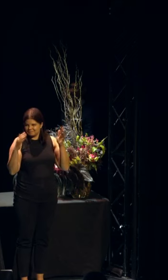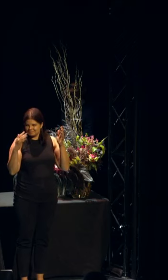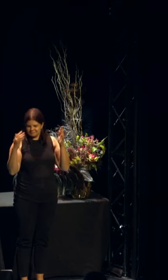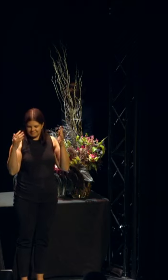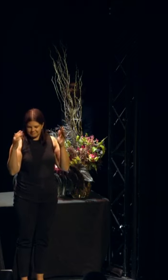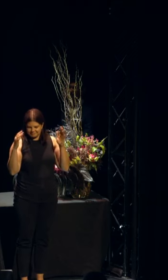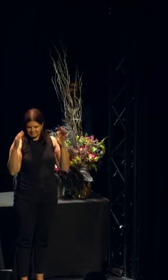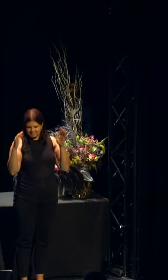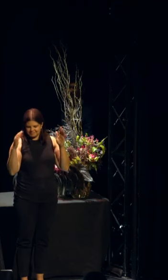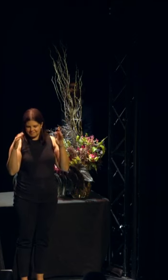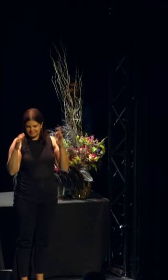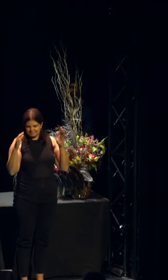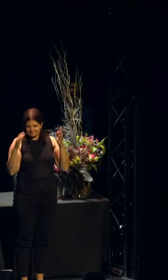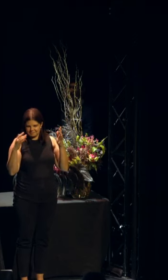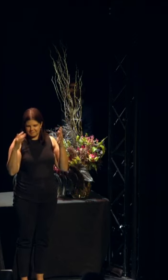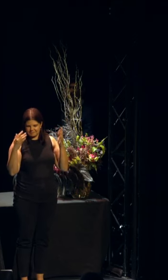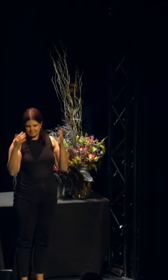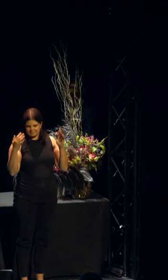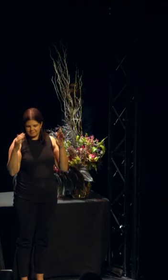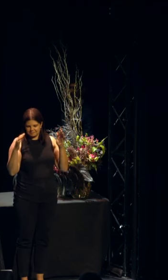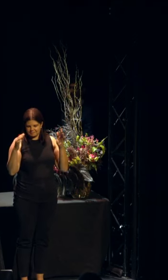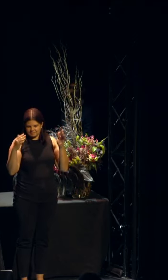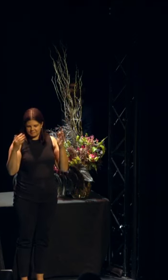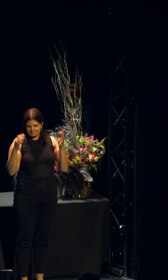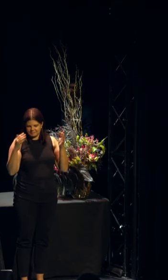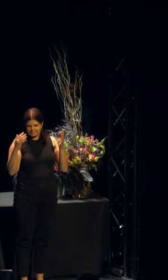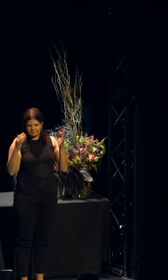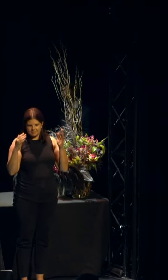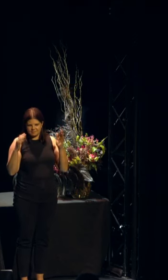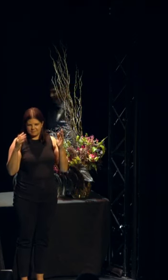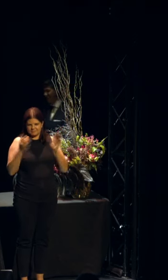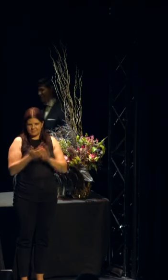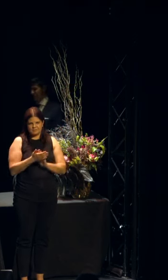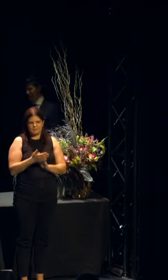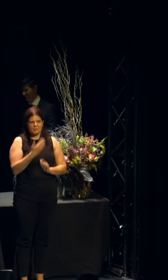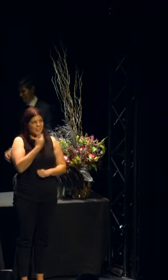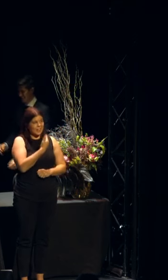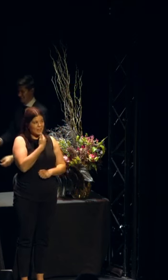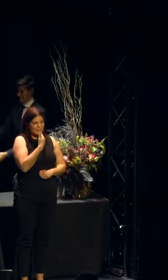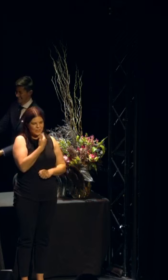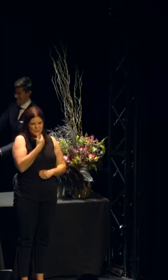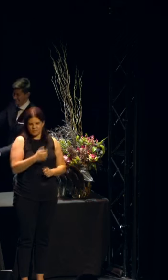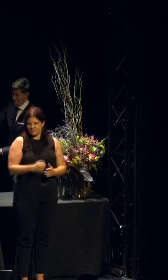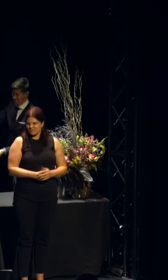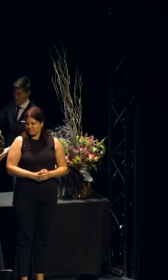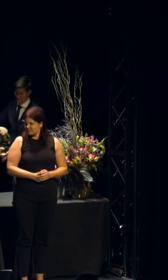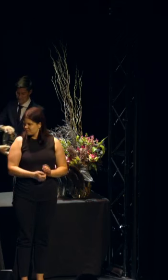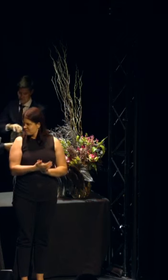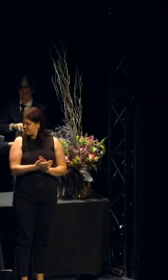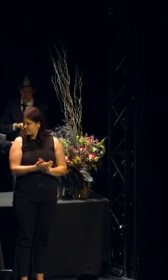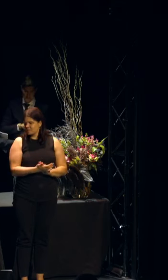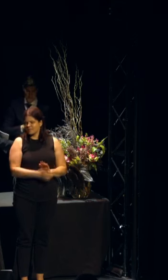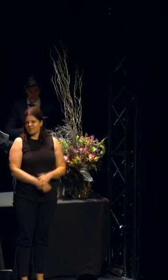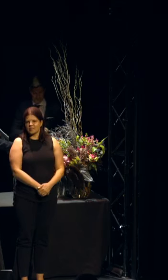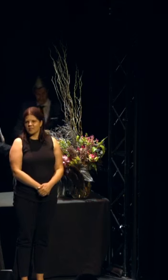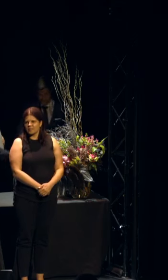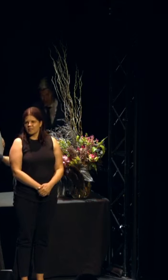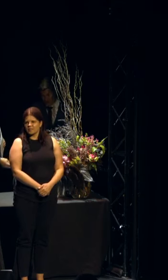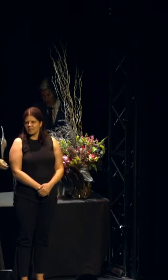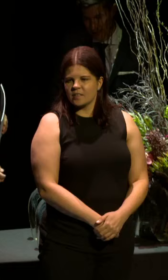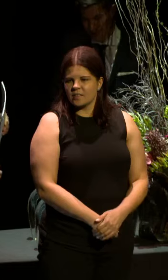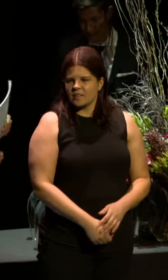Oh, look at that.